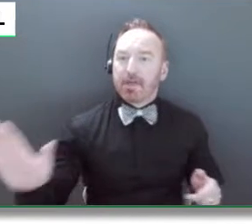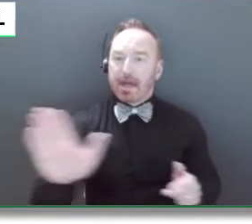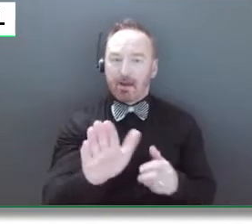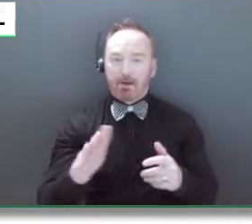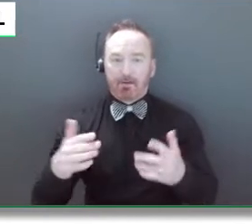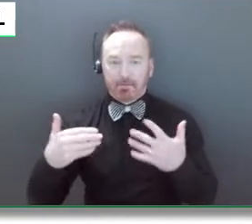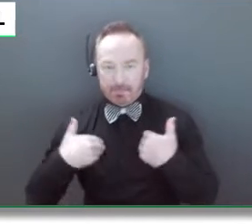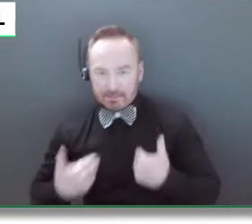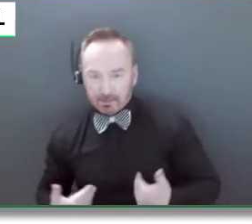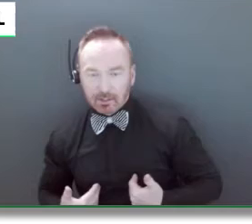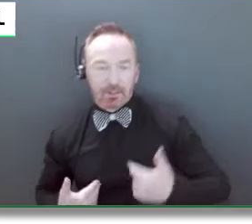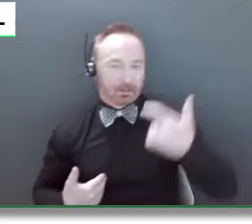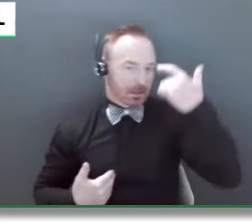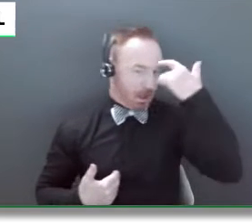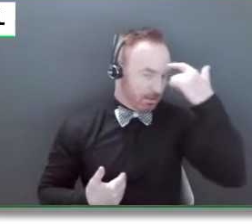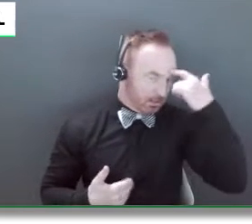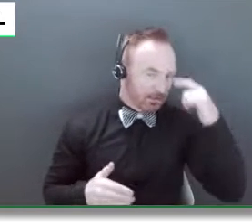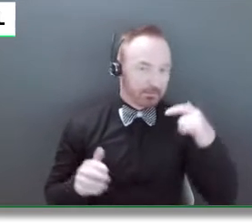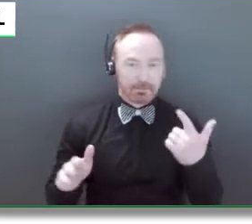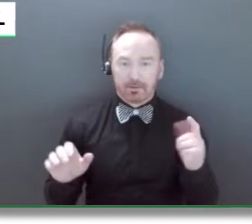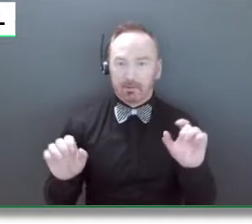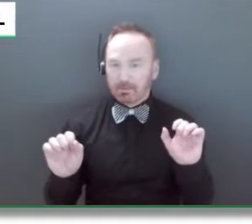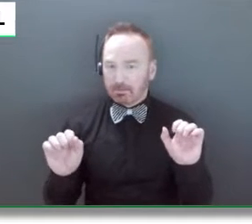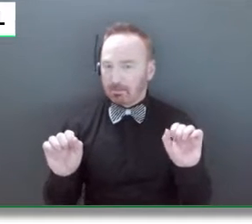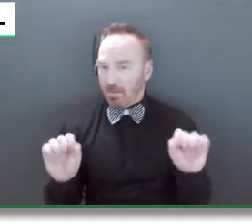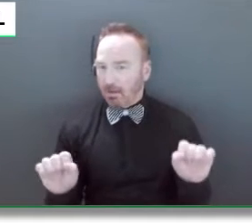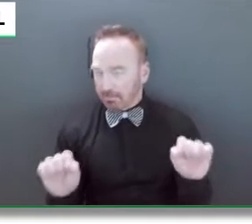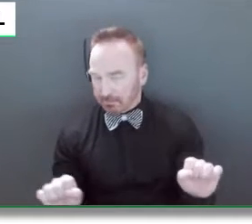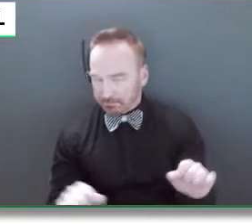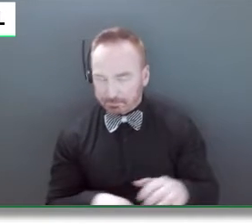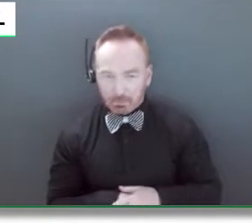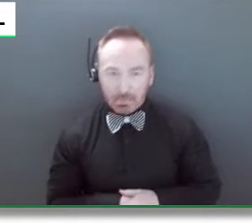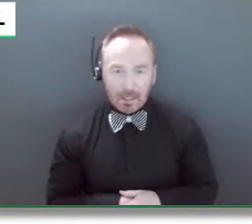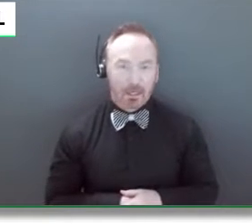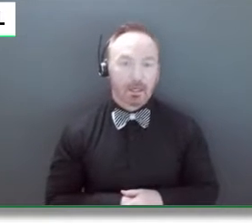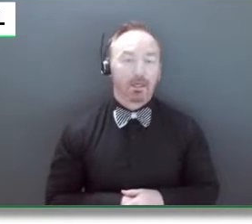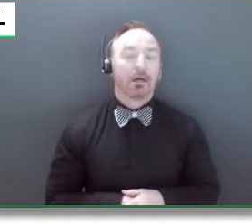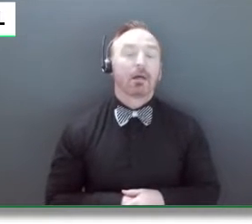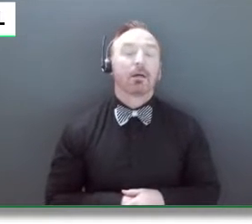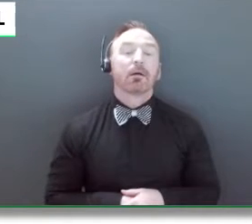the solutions are coming there um. In the past challenges that I found as